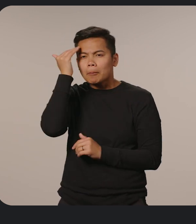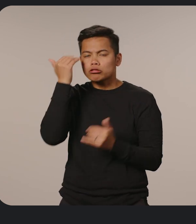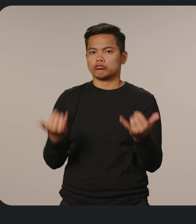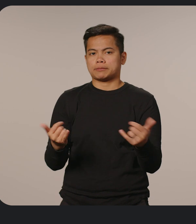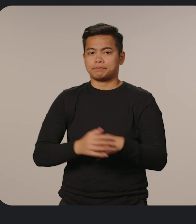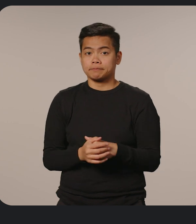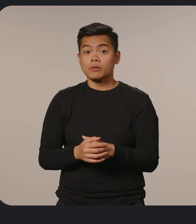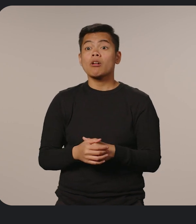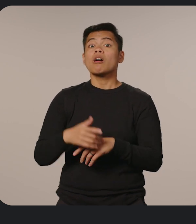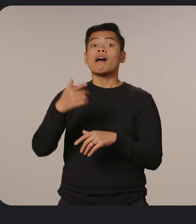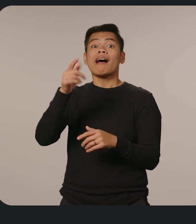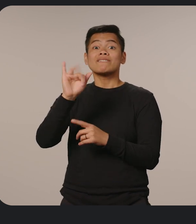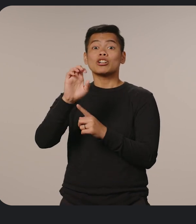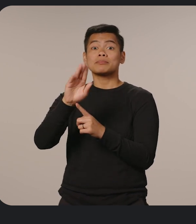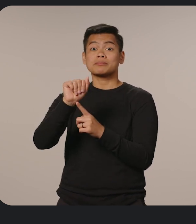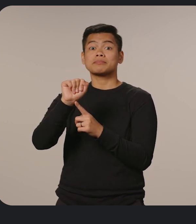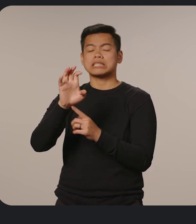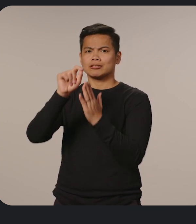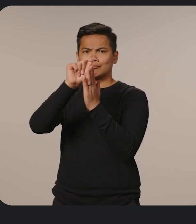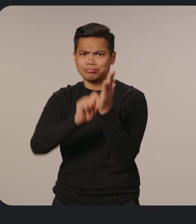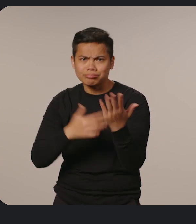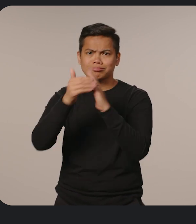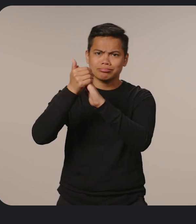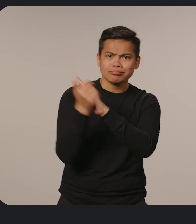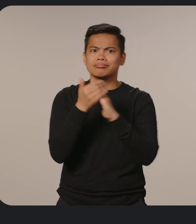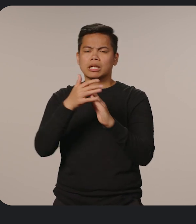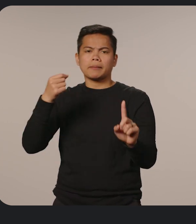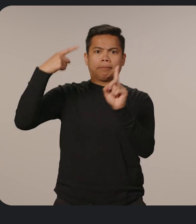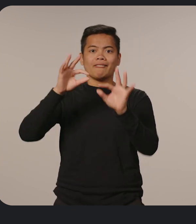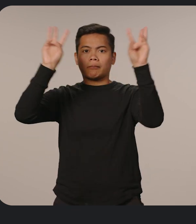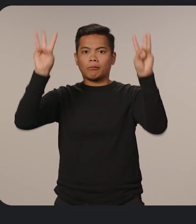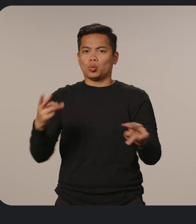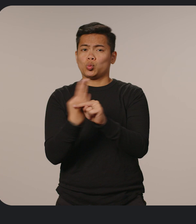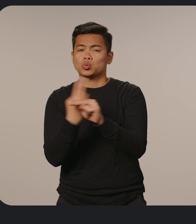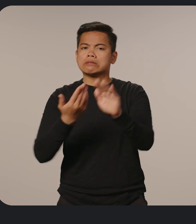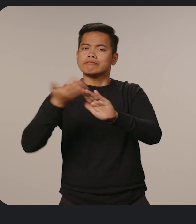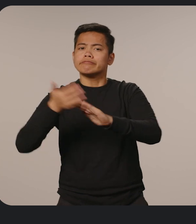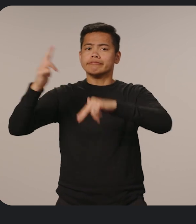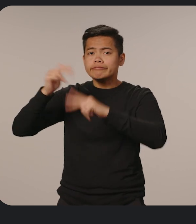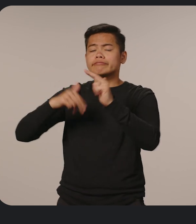automatically detect which framework you are using run the build generate the